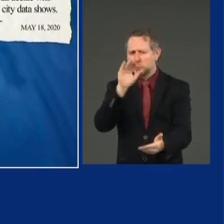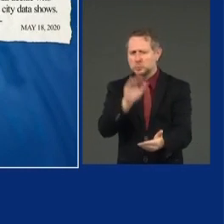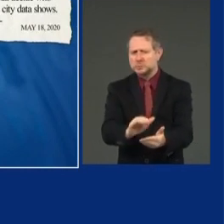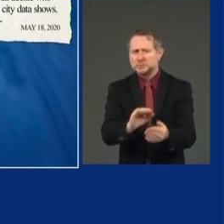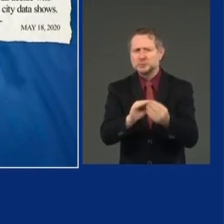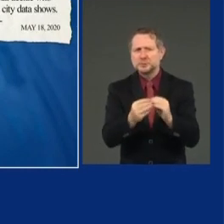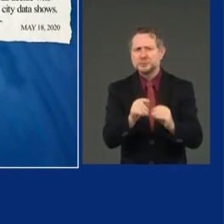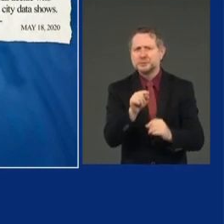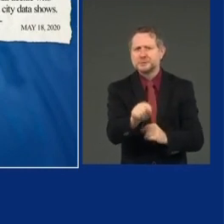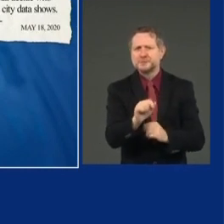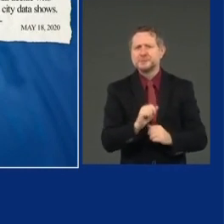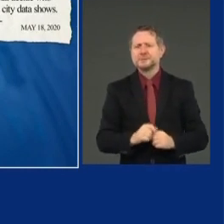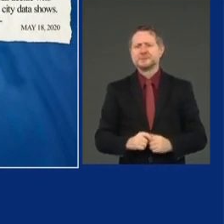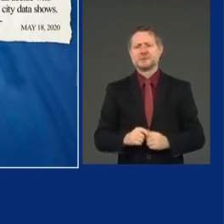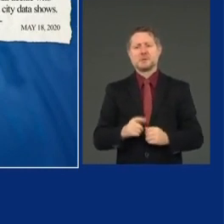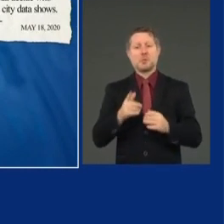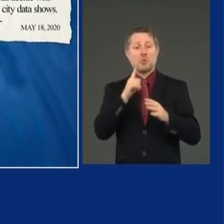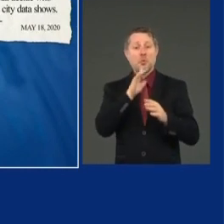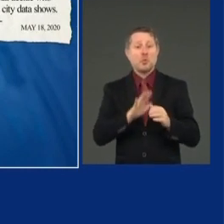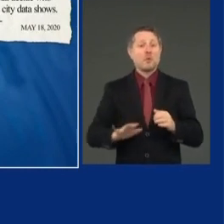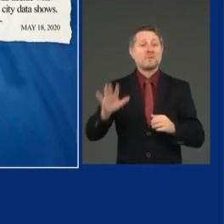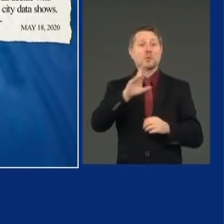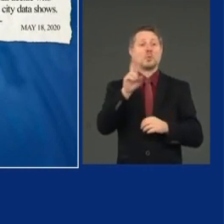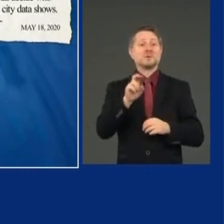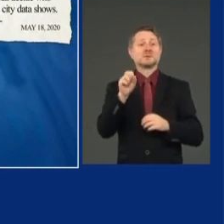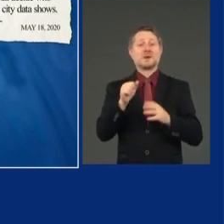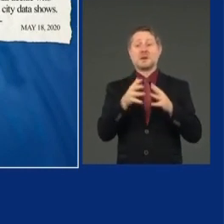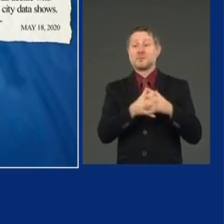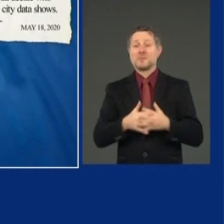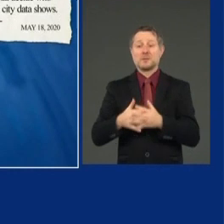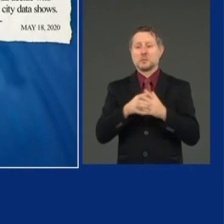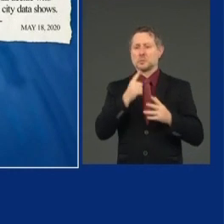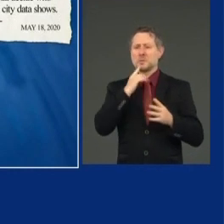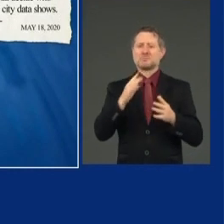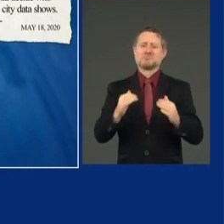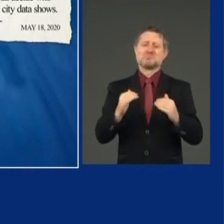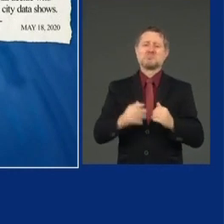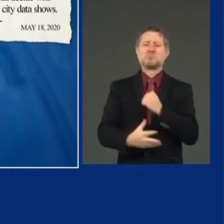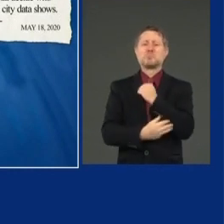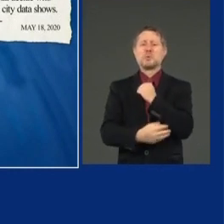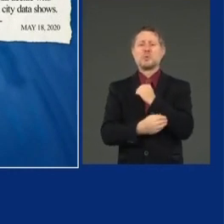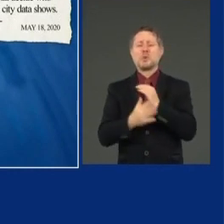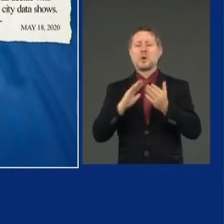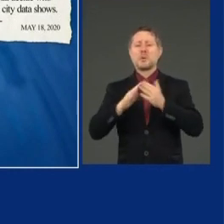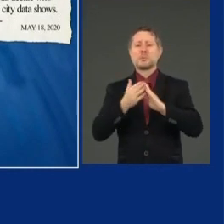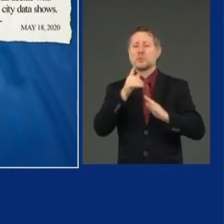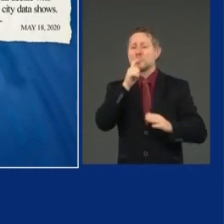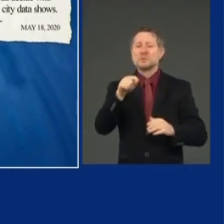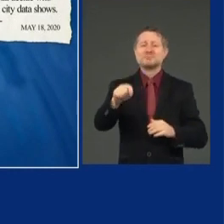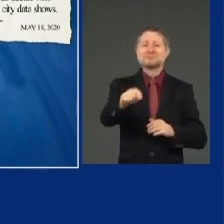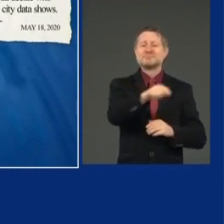NUMBERS. WHERE ARE THE CASES COMING FROM, HOW DO WE REDUCE THE NUMBERS.